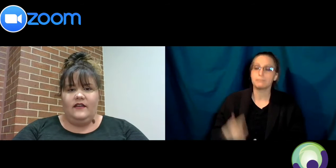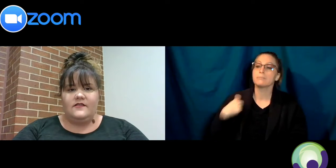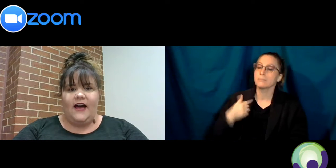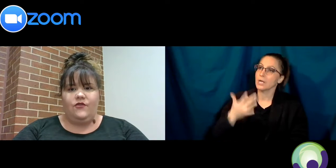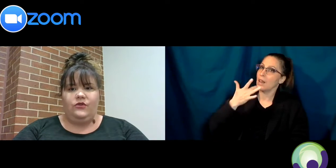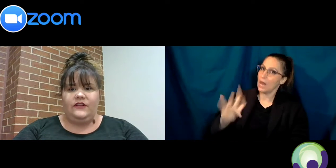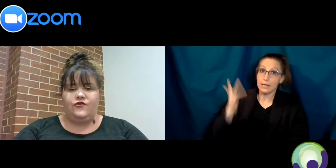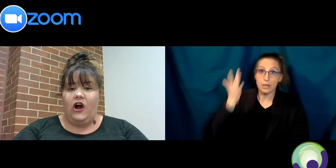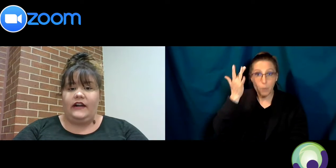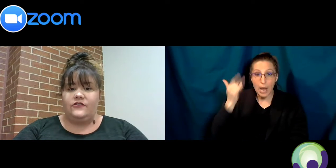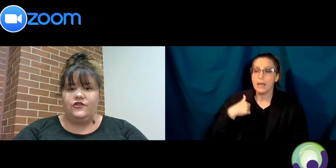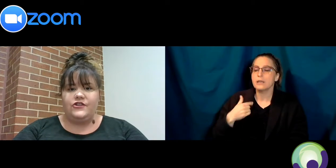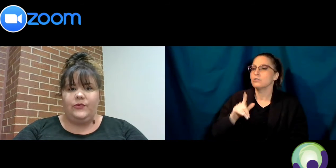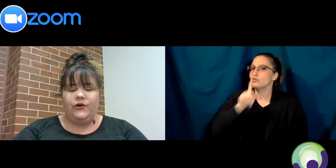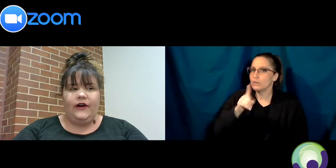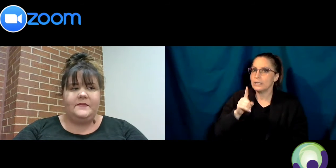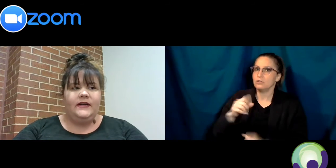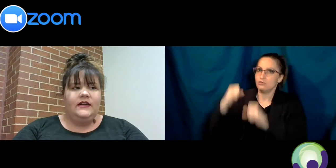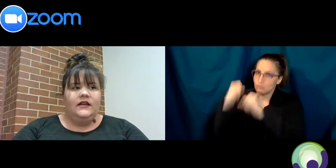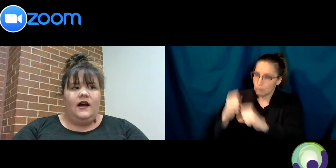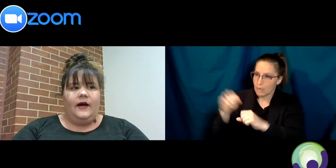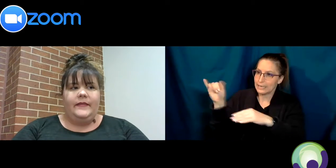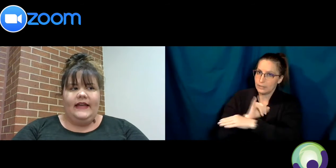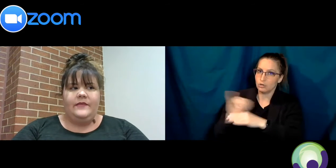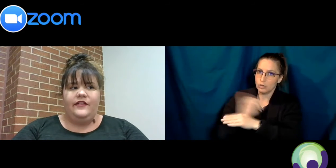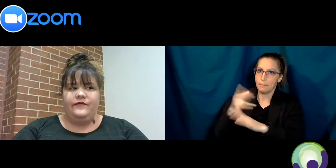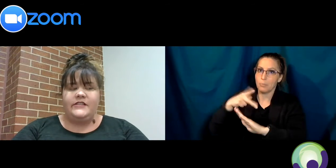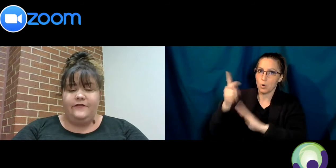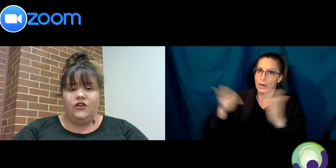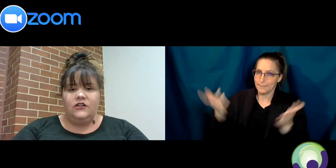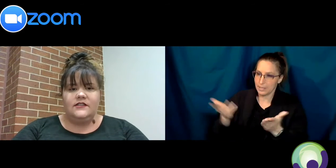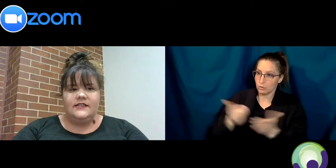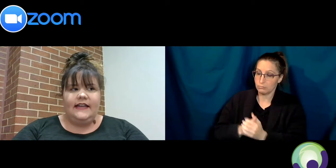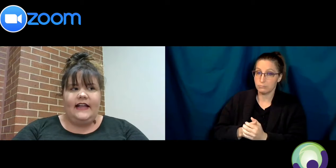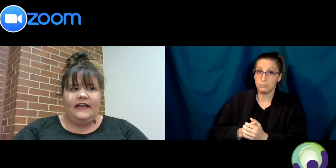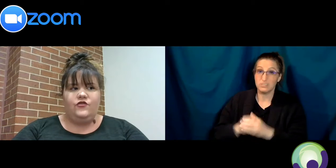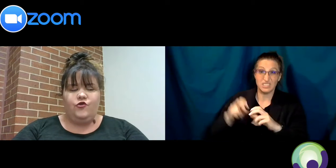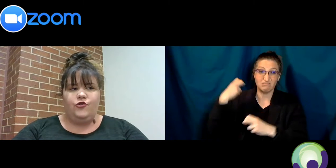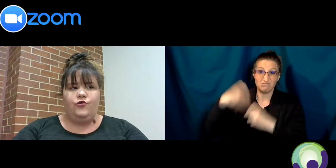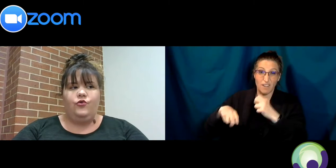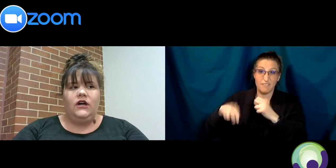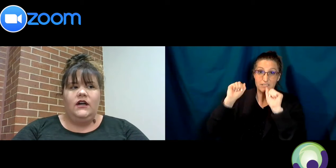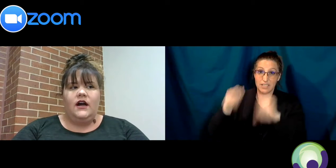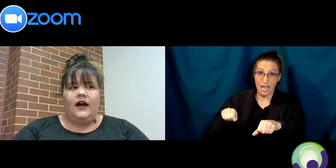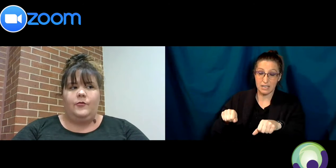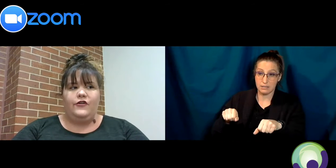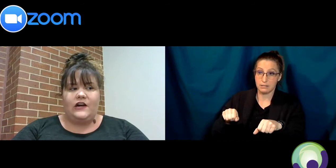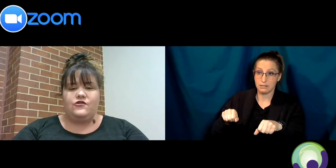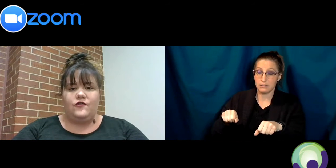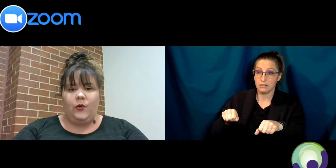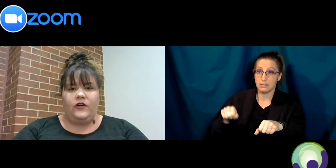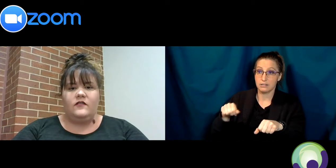to have a really strong internship program. It can be difficult to get into professional sports